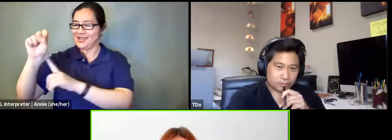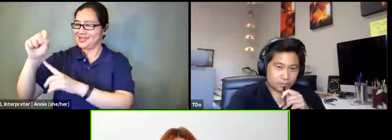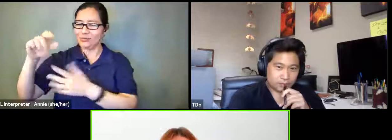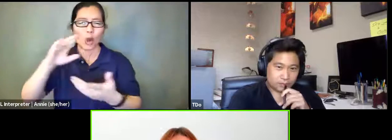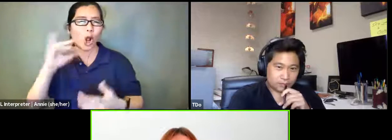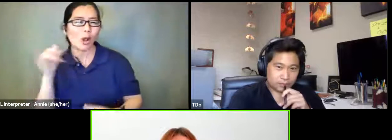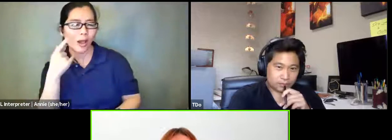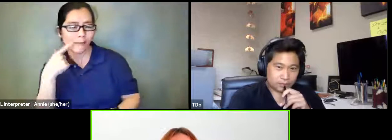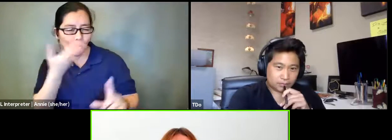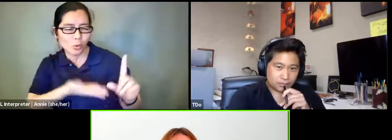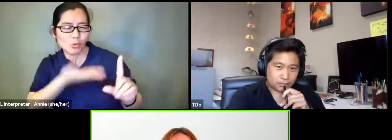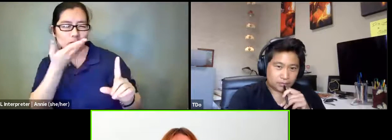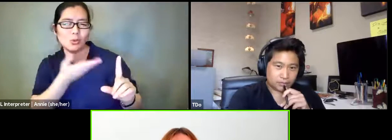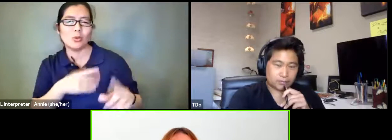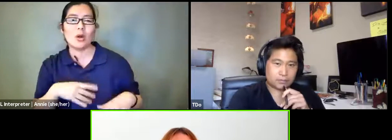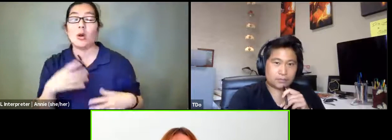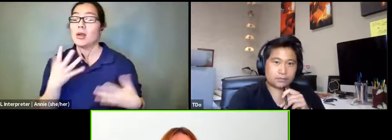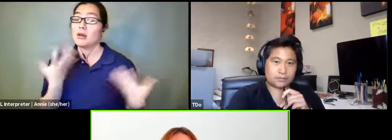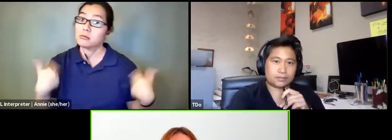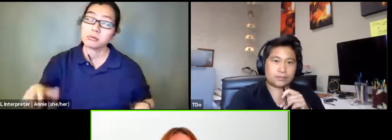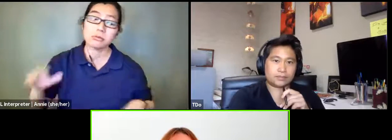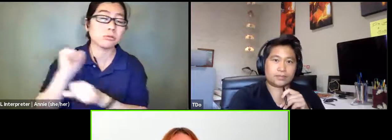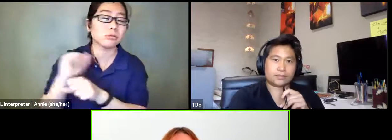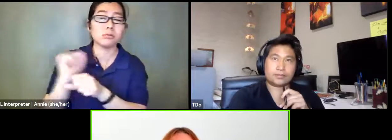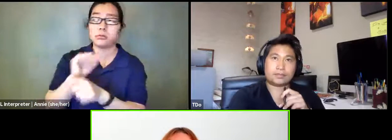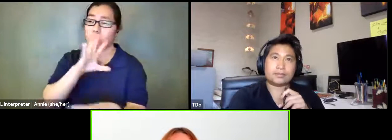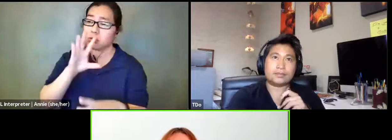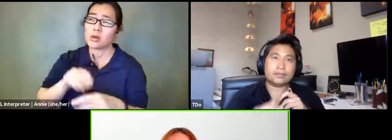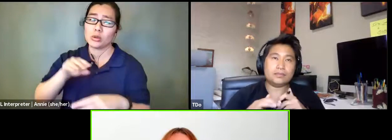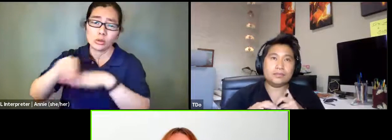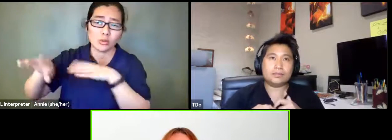challenges and how do you measure the impact and changes that these conversations have?